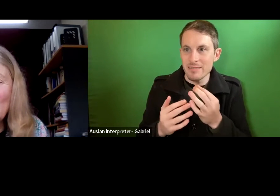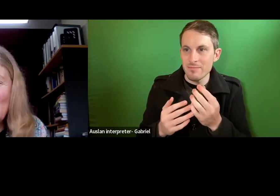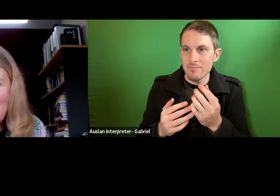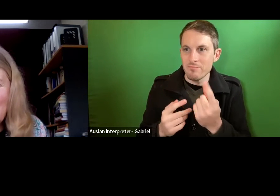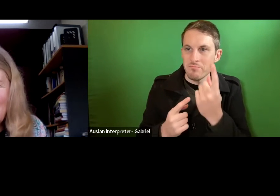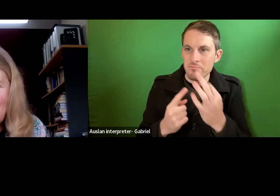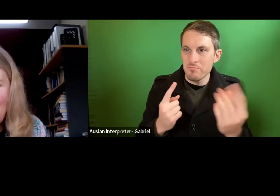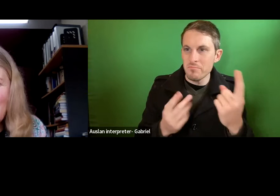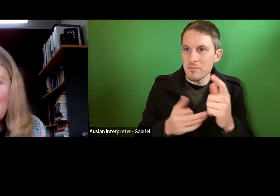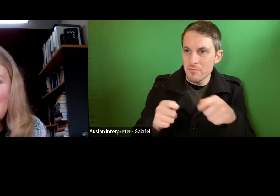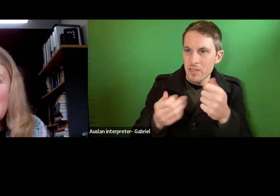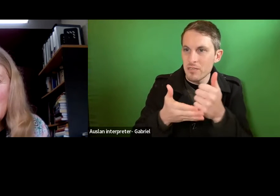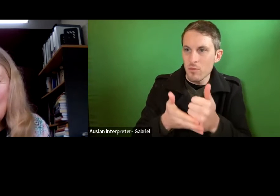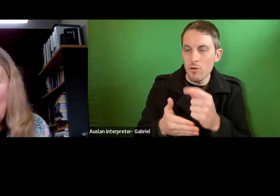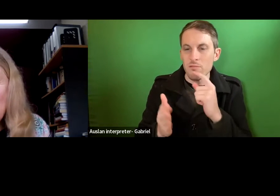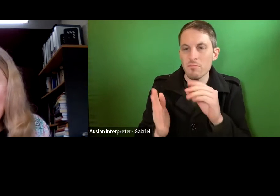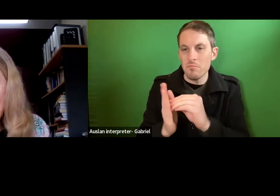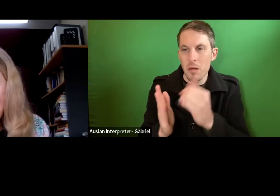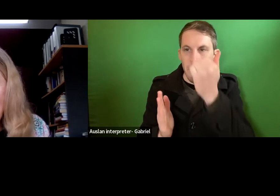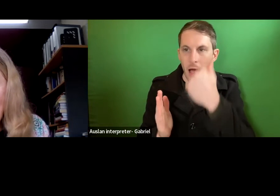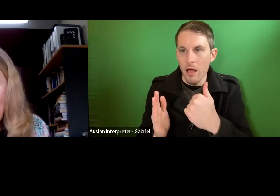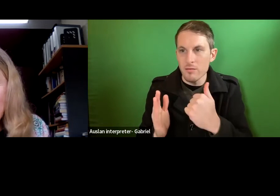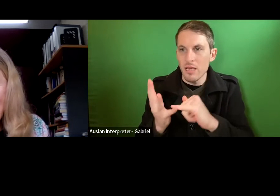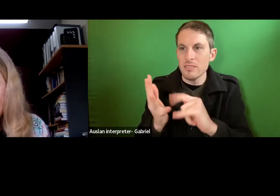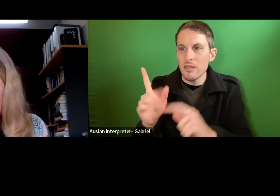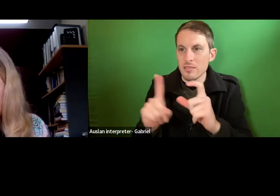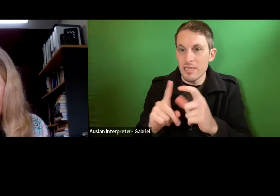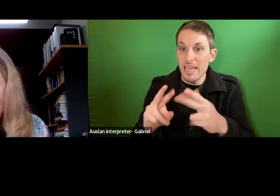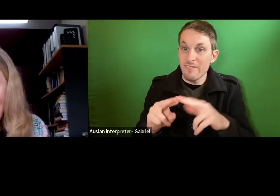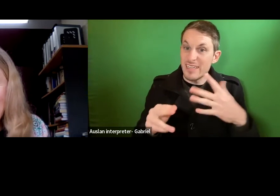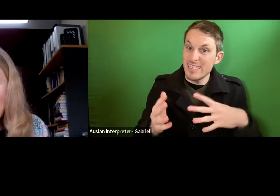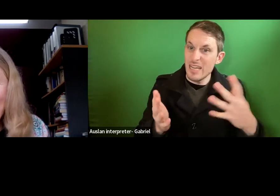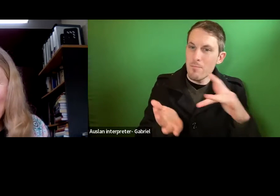we would say that it's mild. Where the student requires moderate ongoing support,